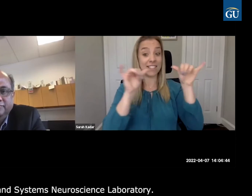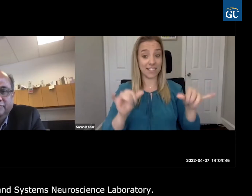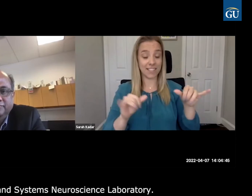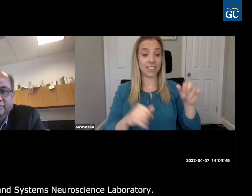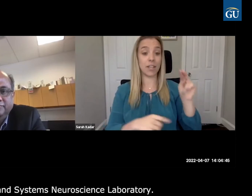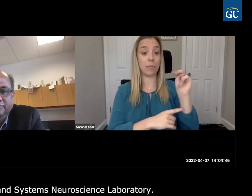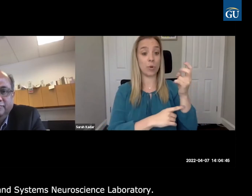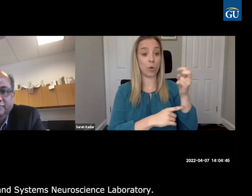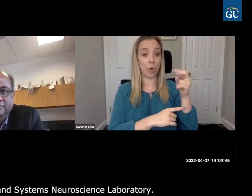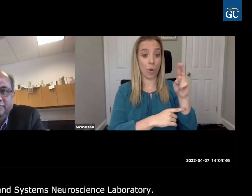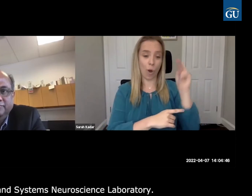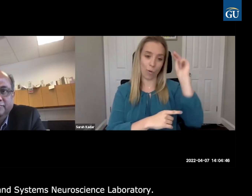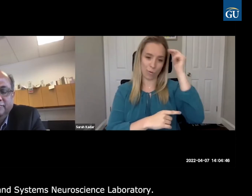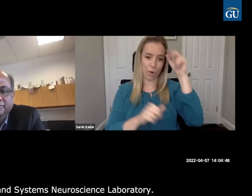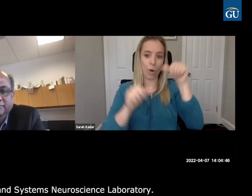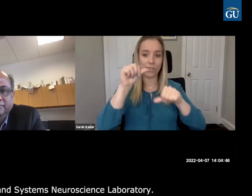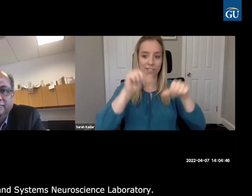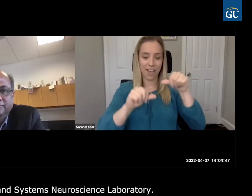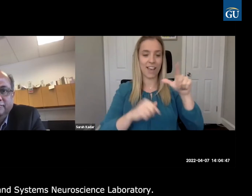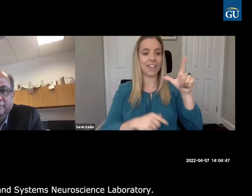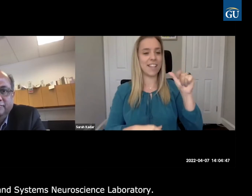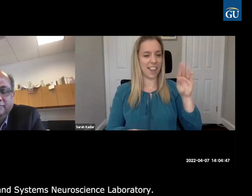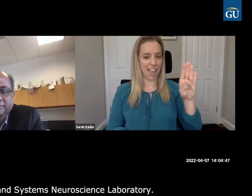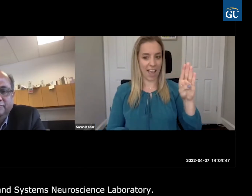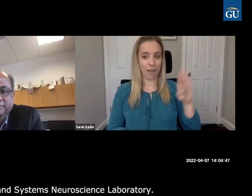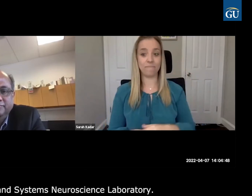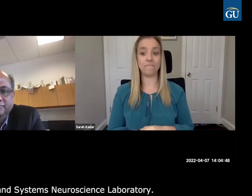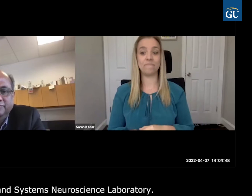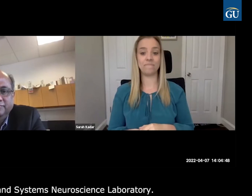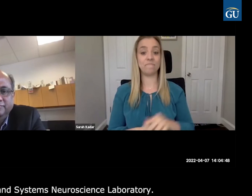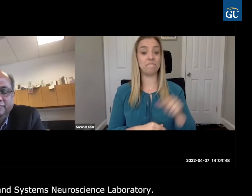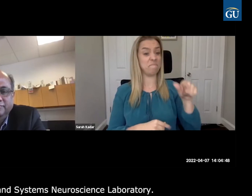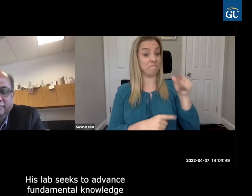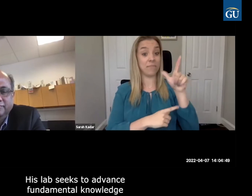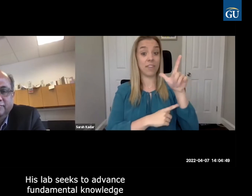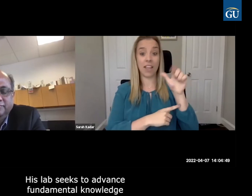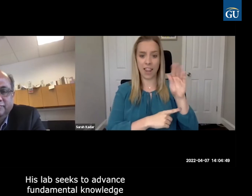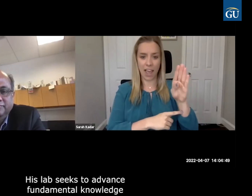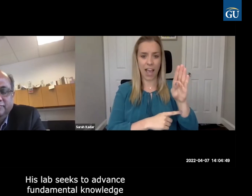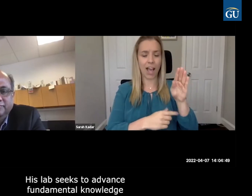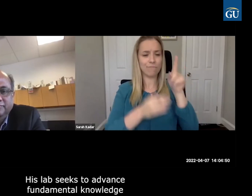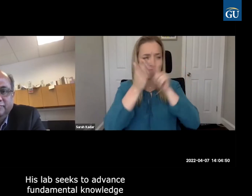and systems neuroscience laboratory